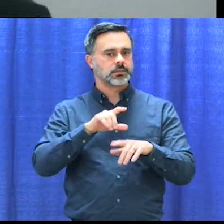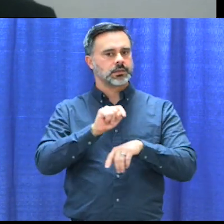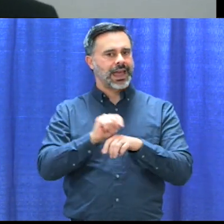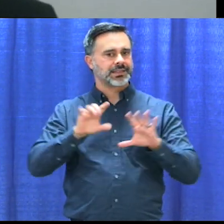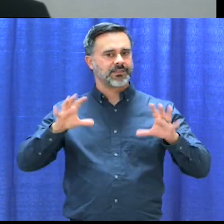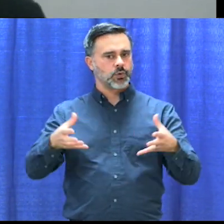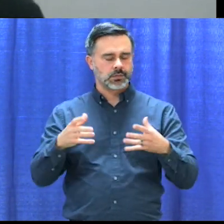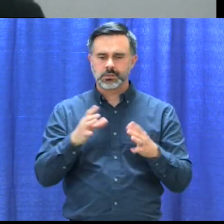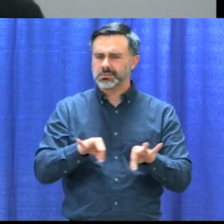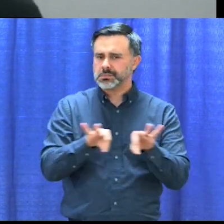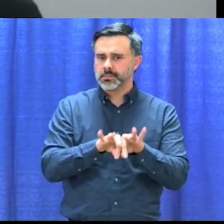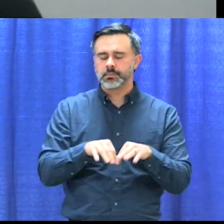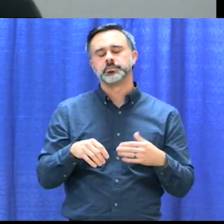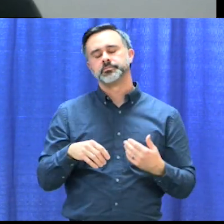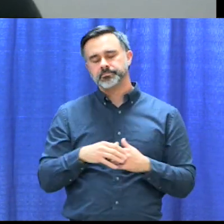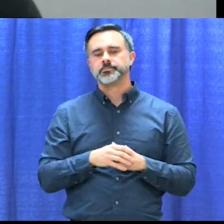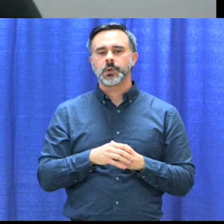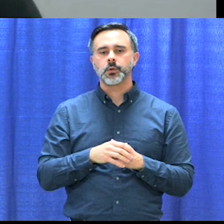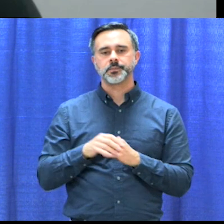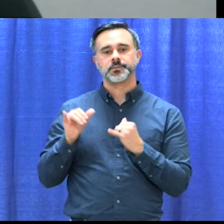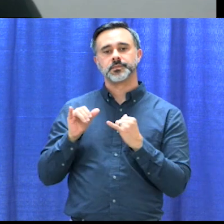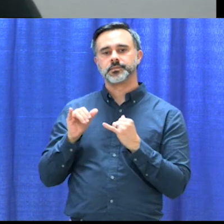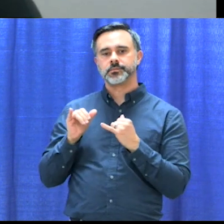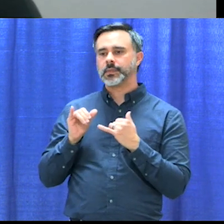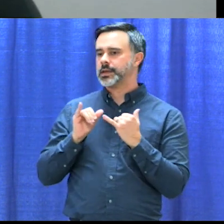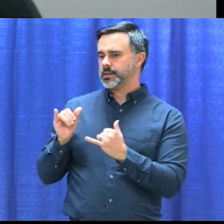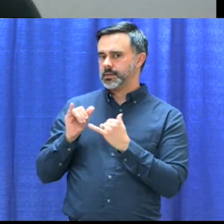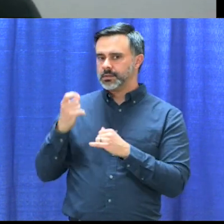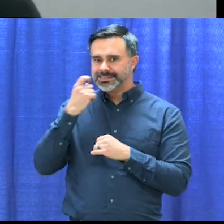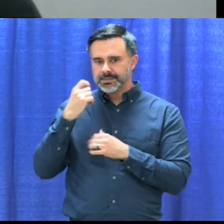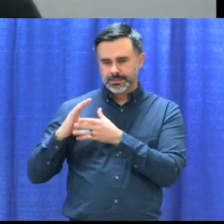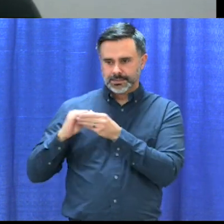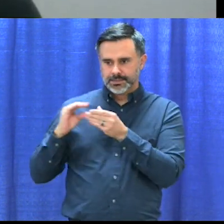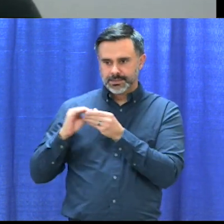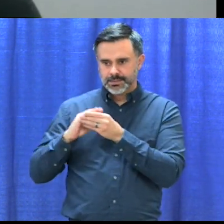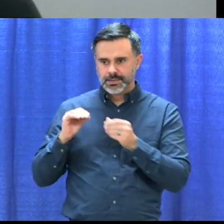So to give a little context on Assemblywoman Burke did a beautiful job sharing much of what's going on in Inglewood Unified.